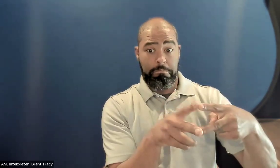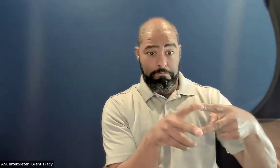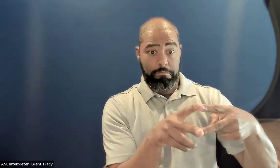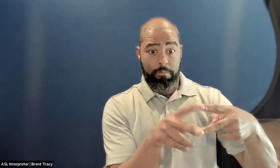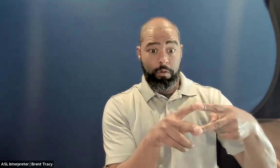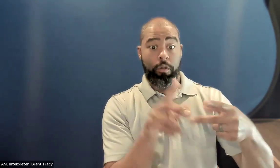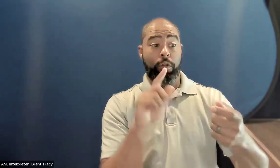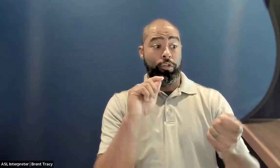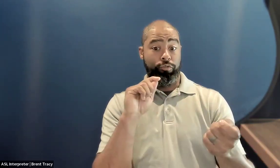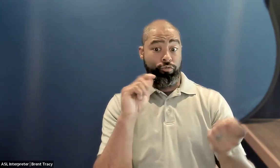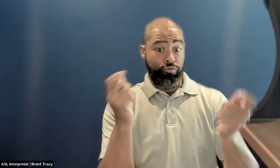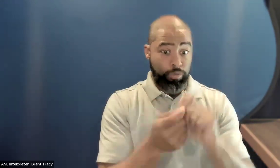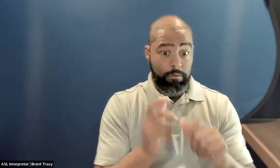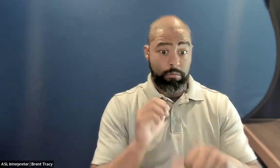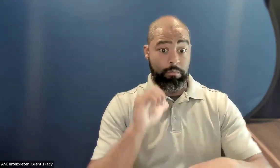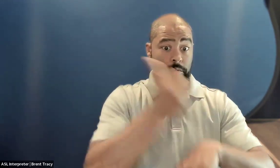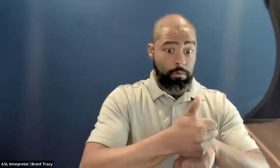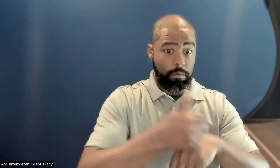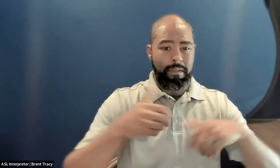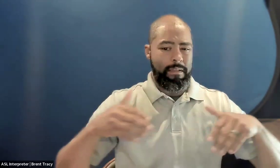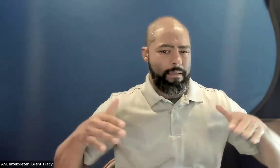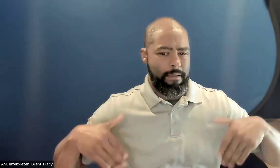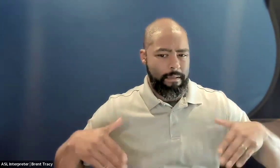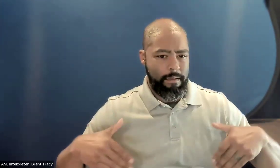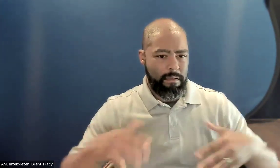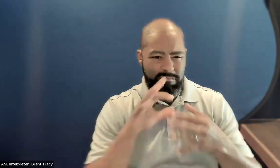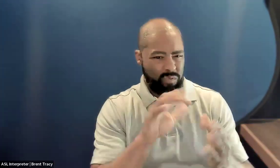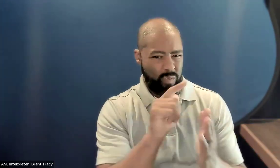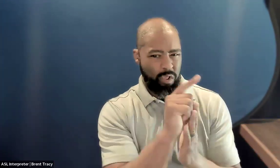regulatory change at some point in the future. Next slide.